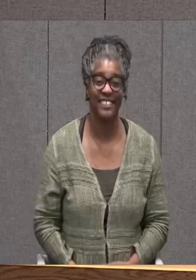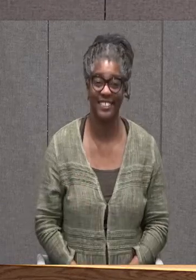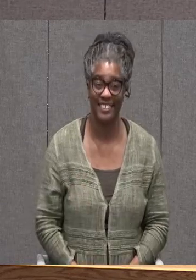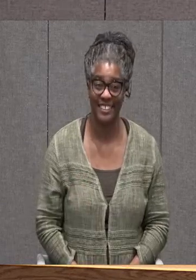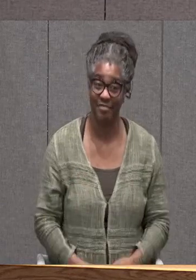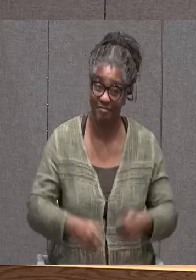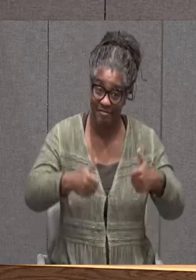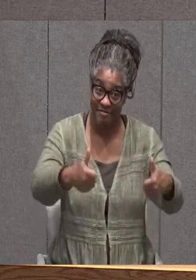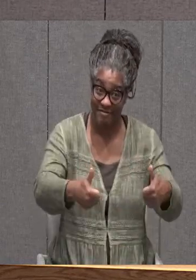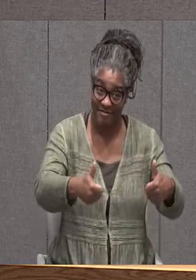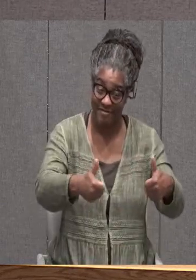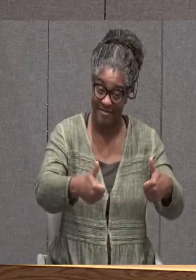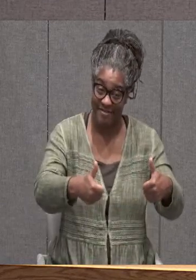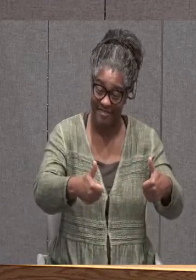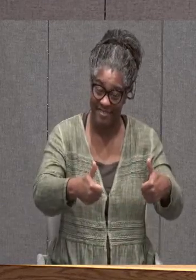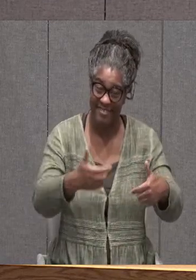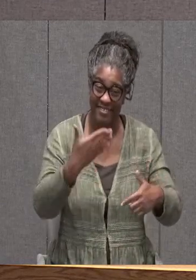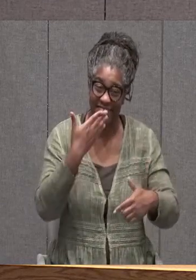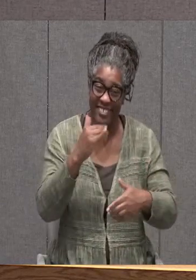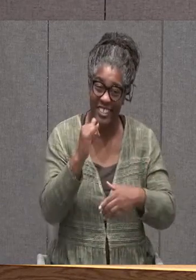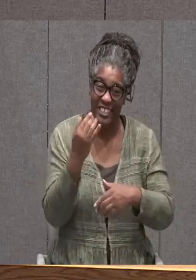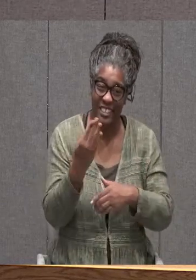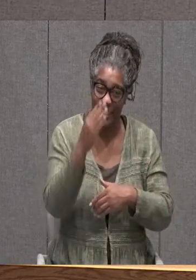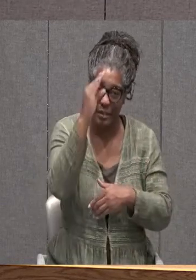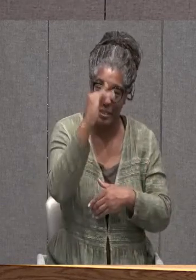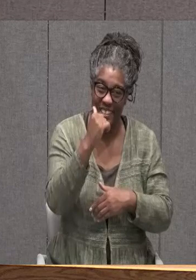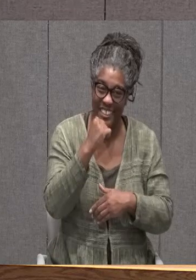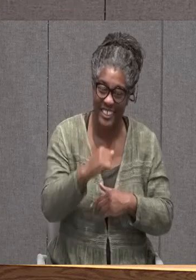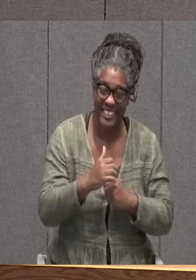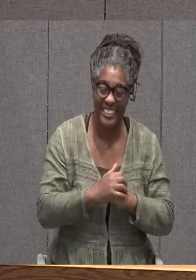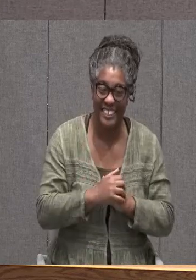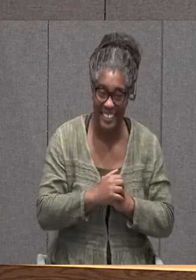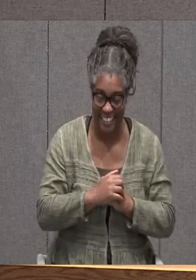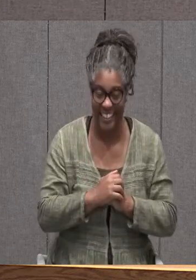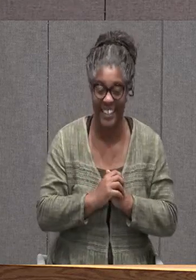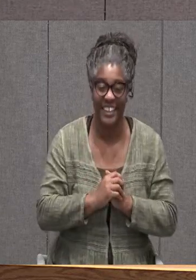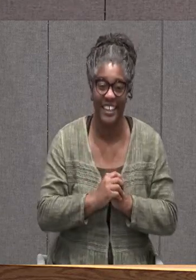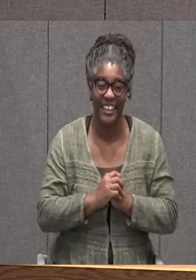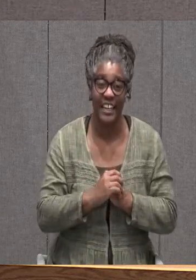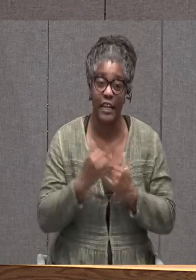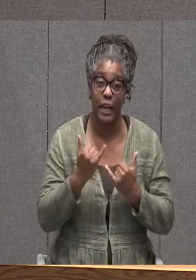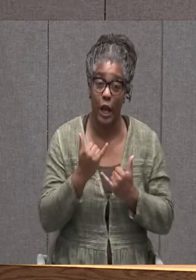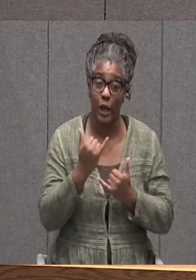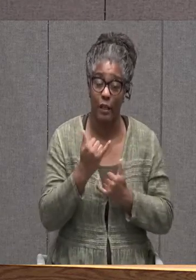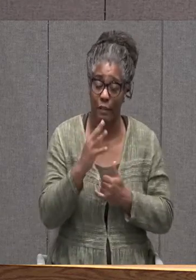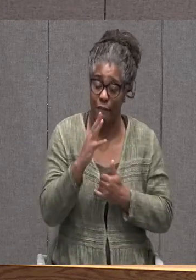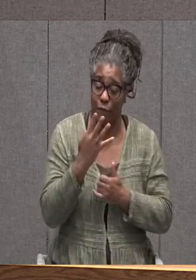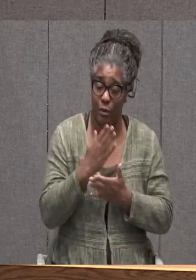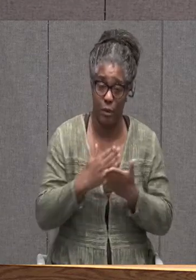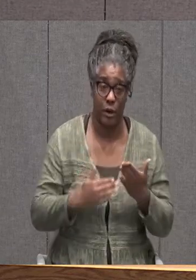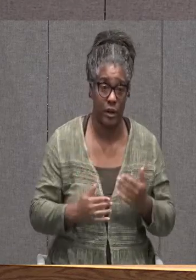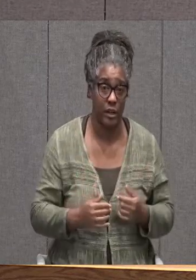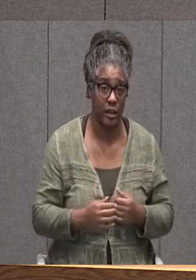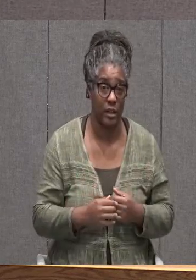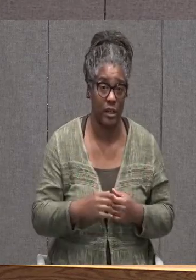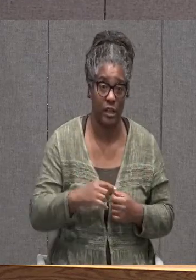Great job, boys and girls. Now, part four of the dance, is one turn, one turn,